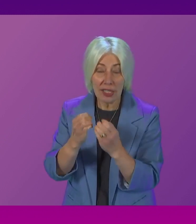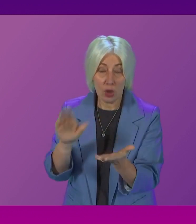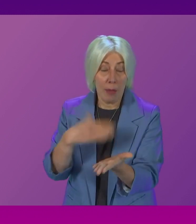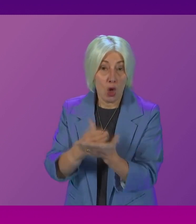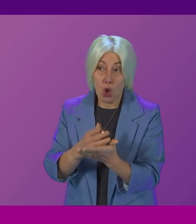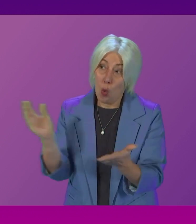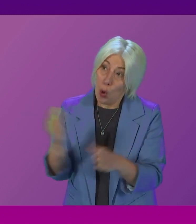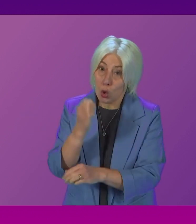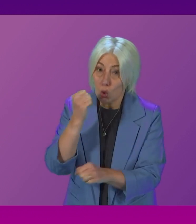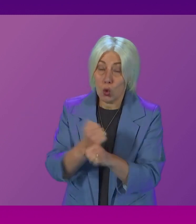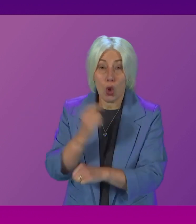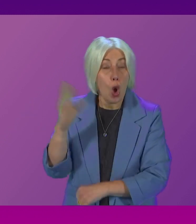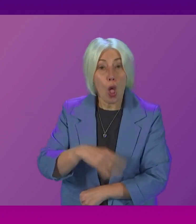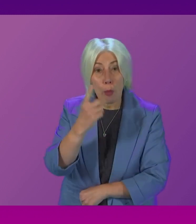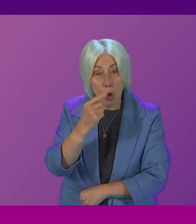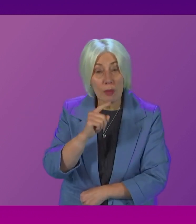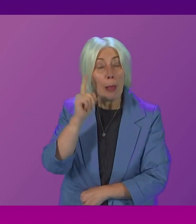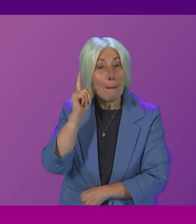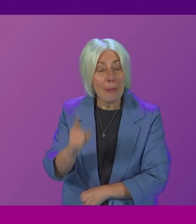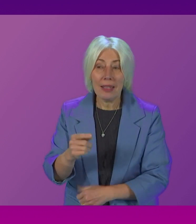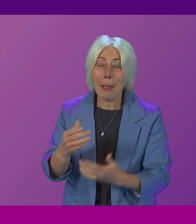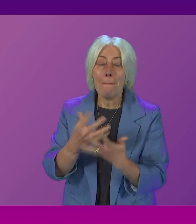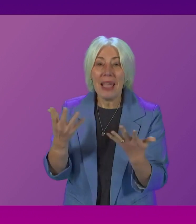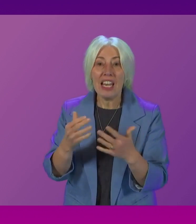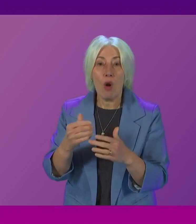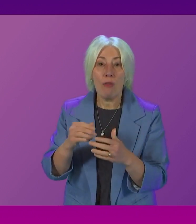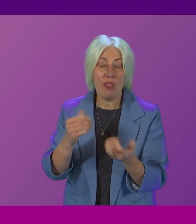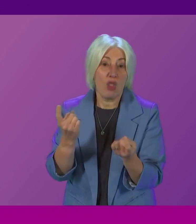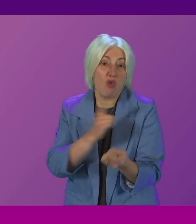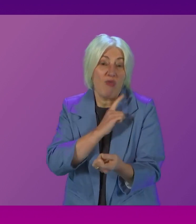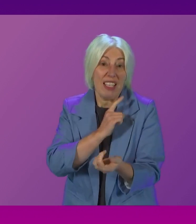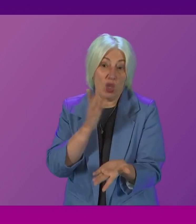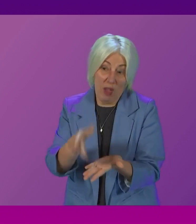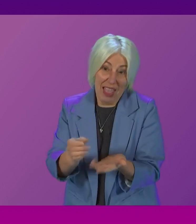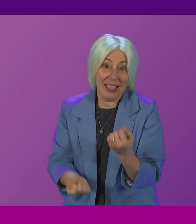It is true to say that many of the root causes of what we are dealing with right now lie outwith